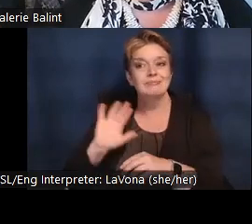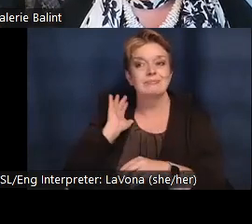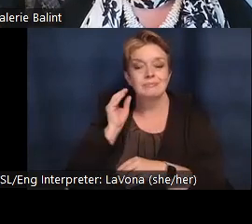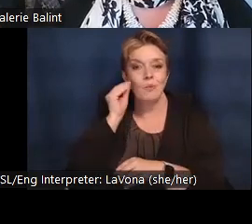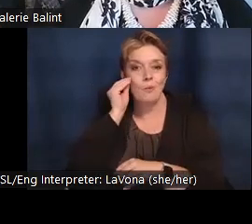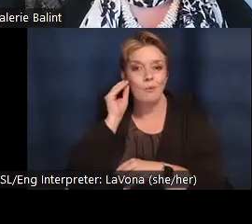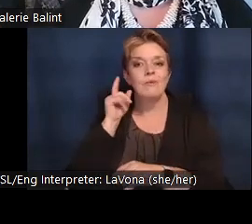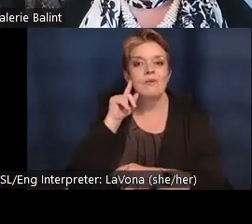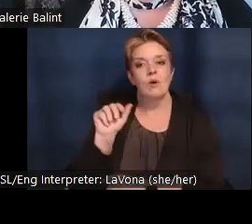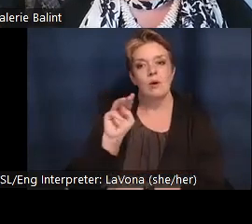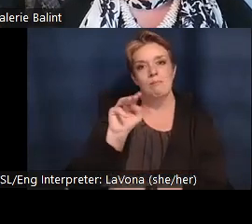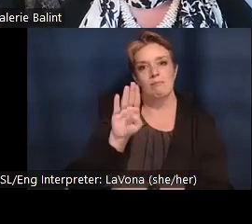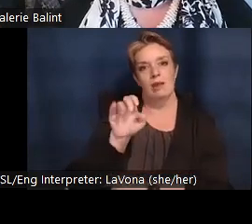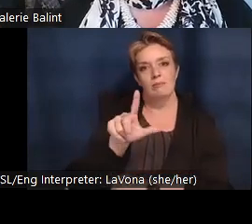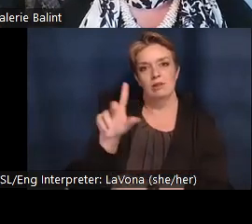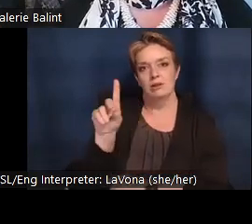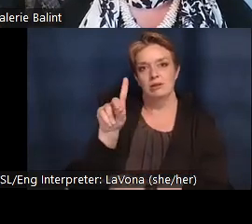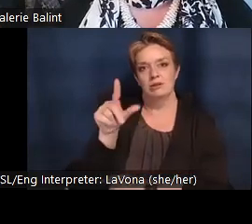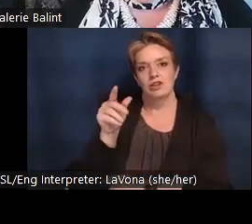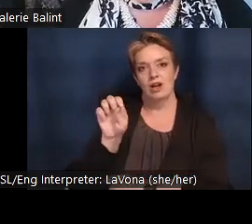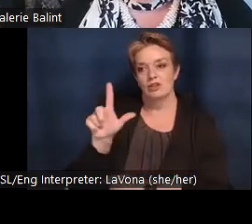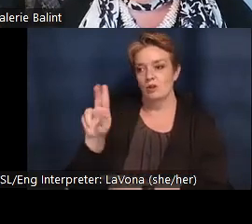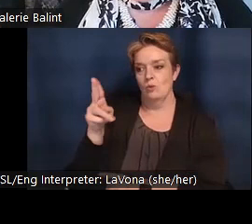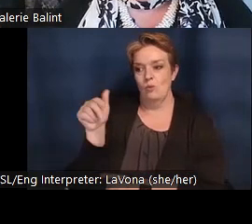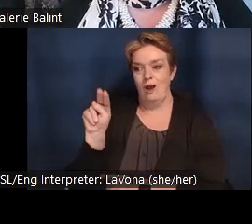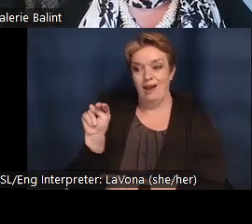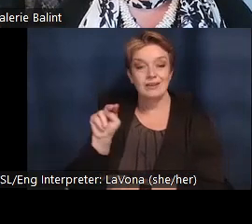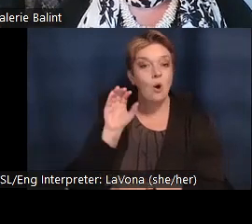with whom O'Keeffe lodged when she first started visiting New Mexico.